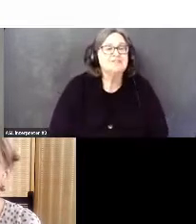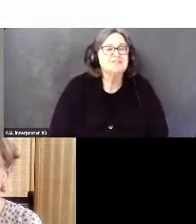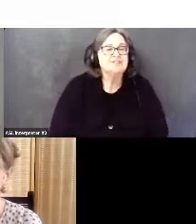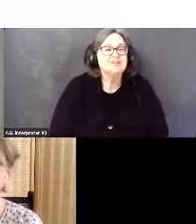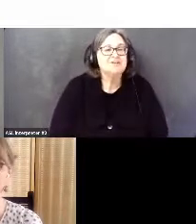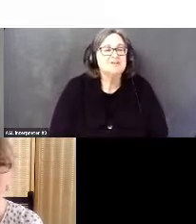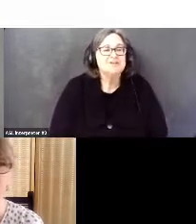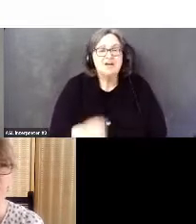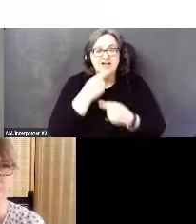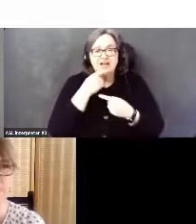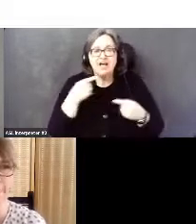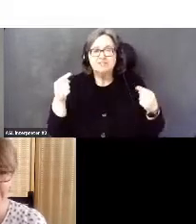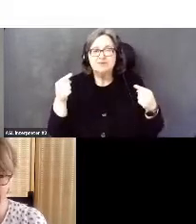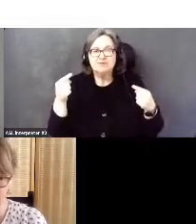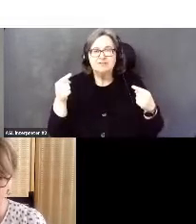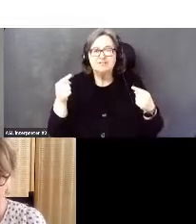this is the a slide